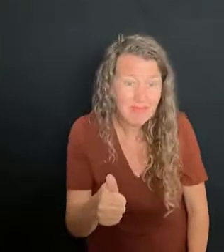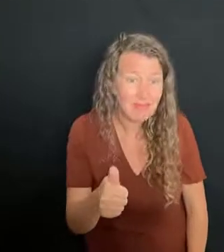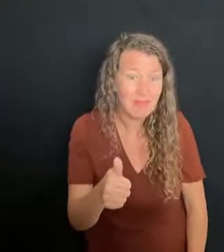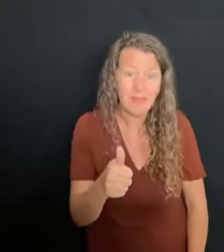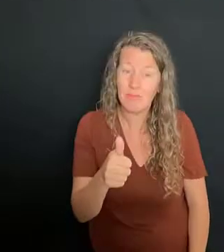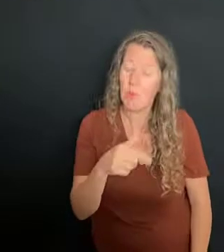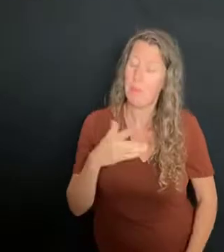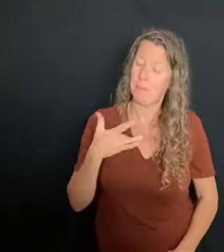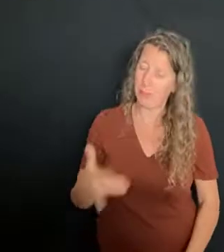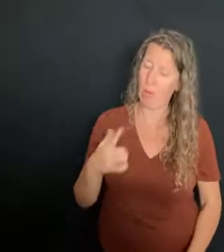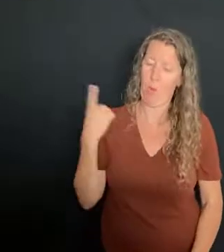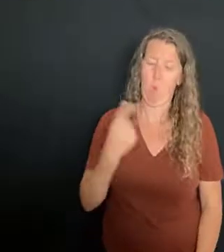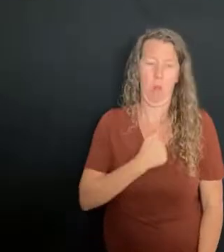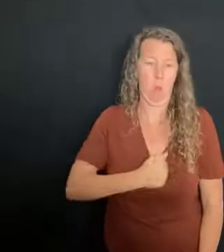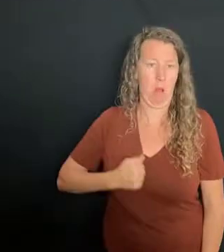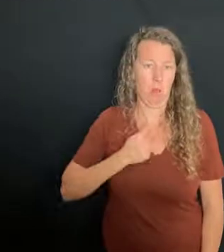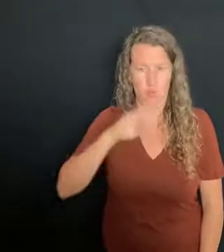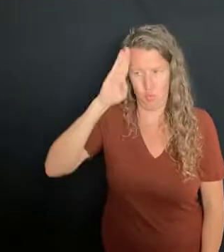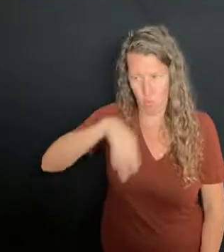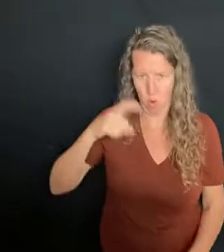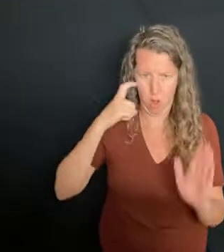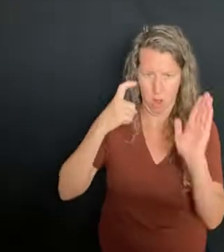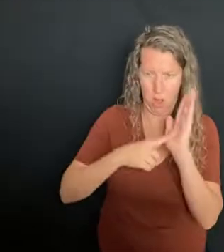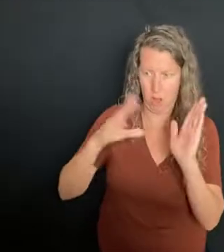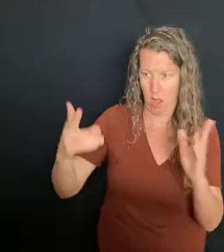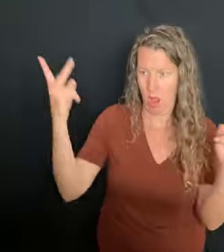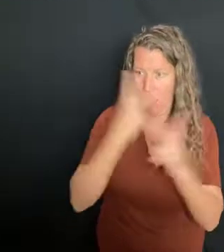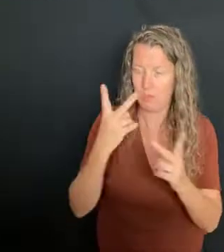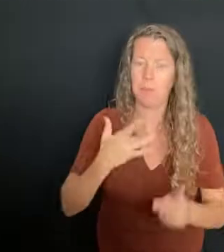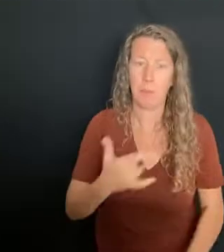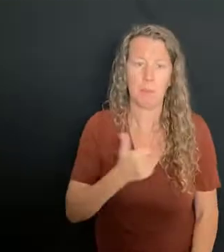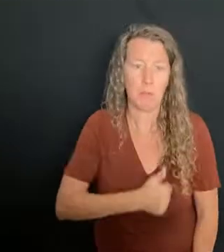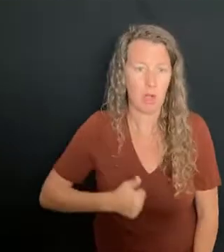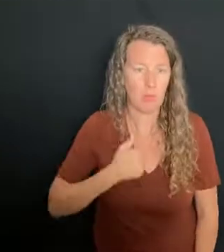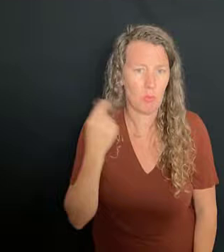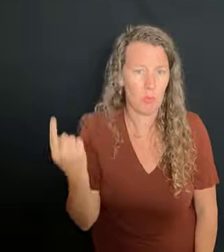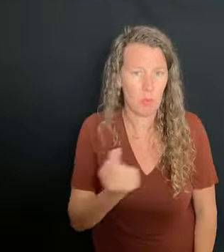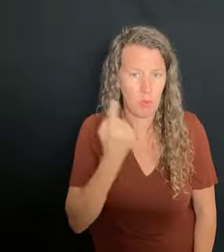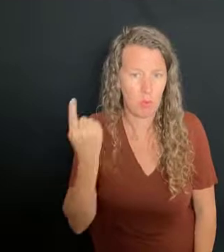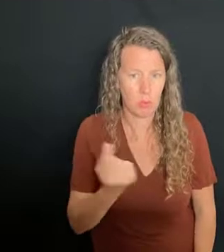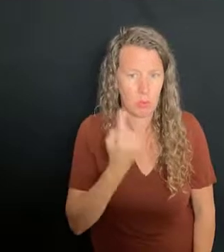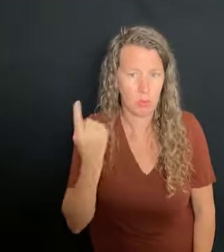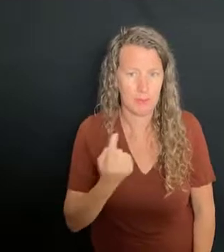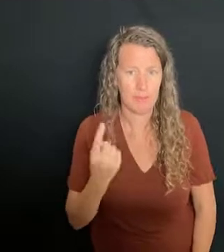and that has made all the difference. [Joel Snyder] On a grassy lawn beneath the blue sky.